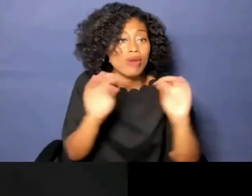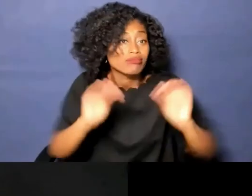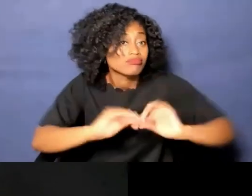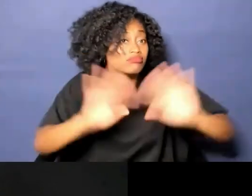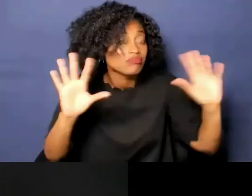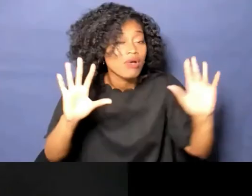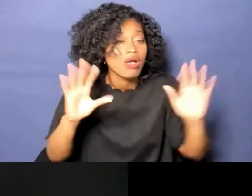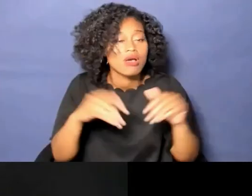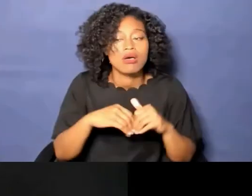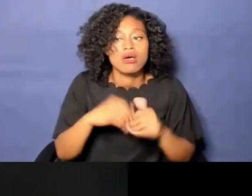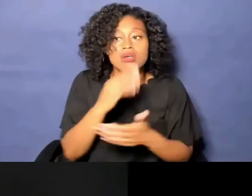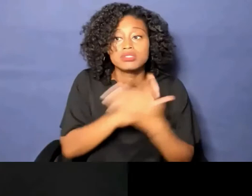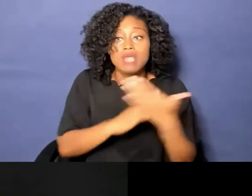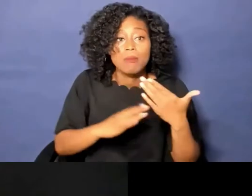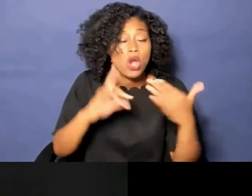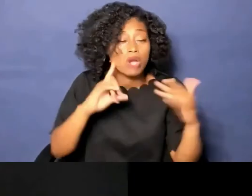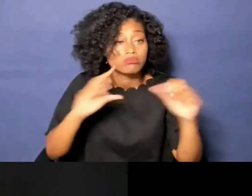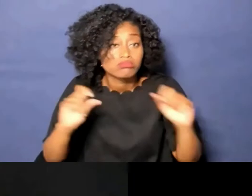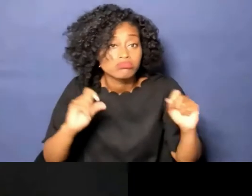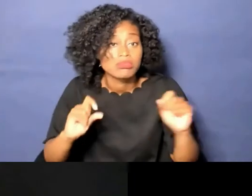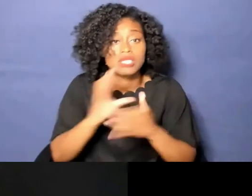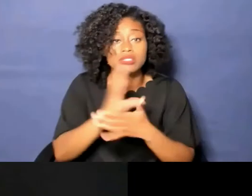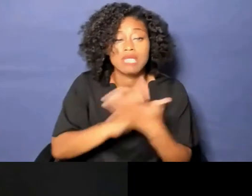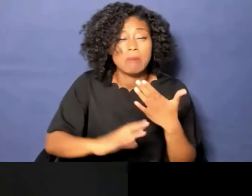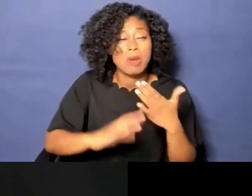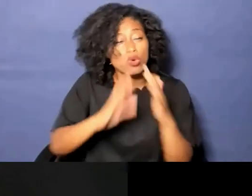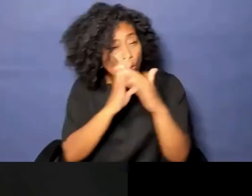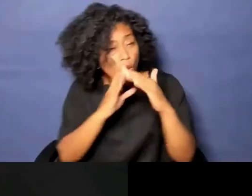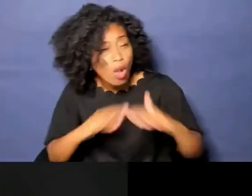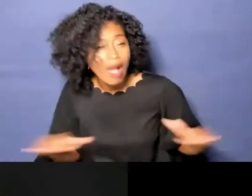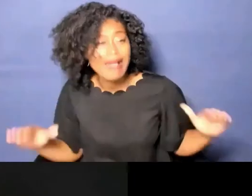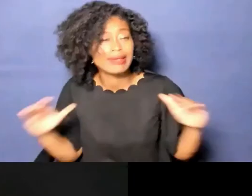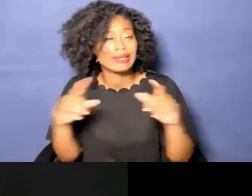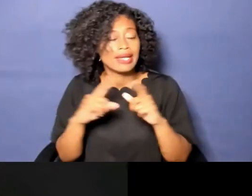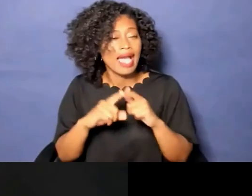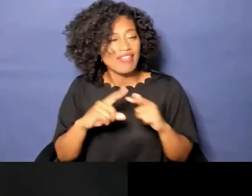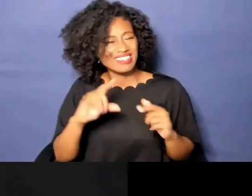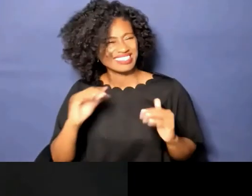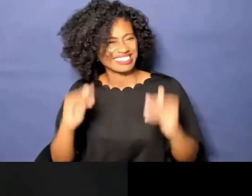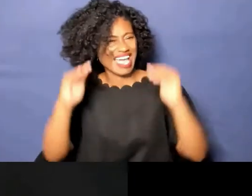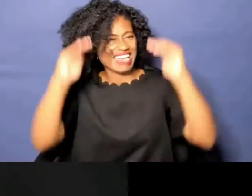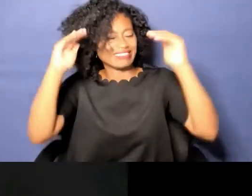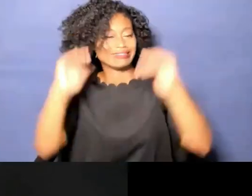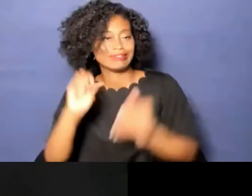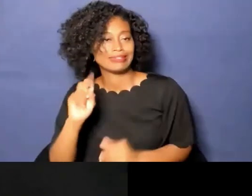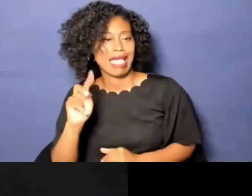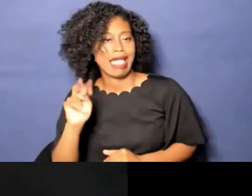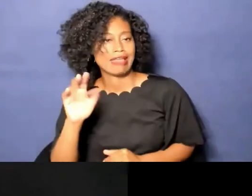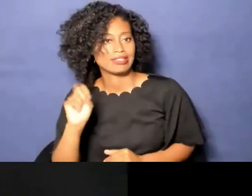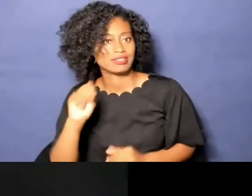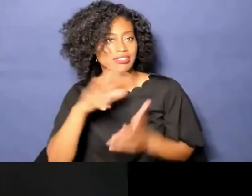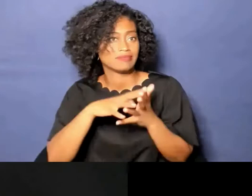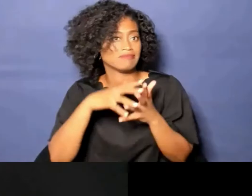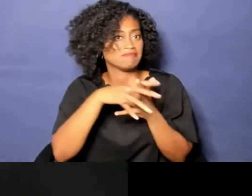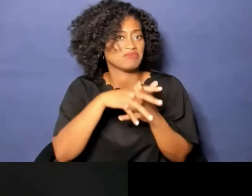and their status differences in these identities. And then I think the natural thing is -- that